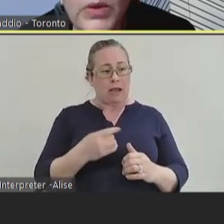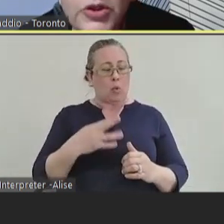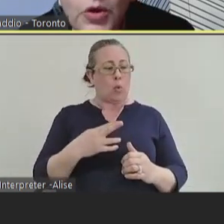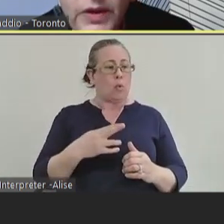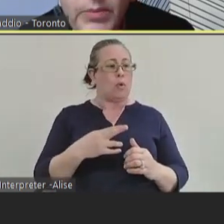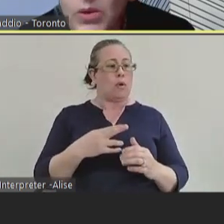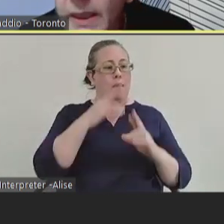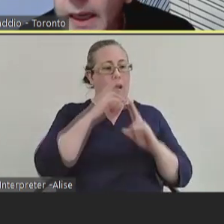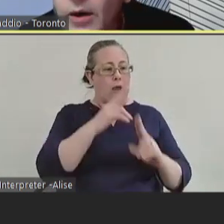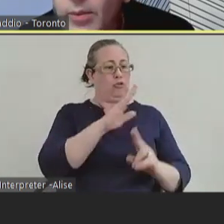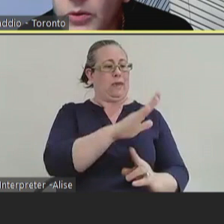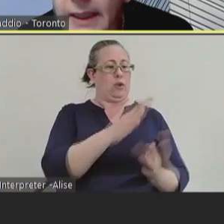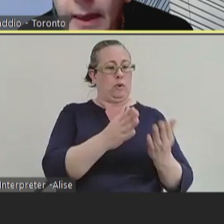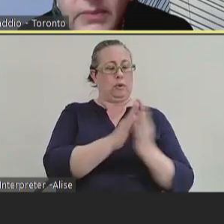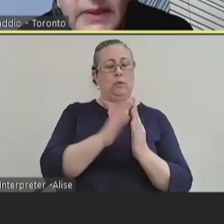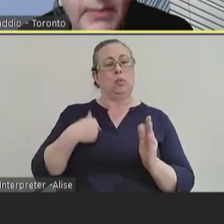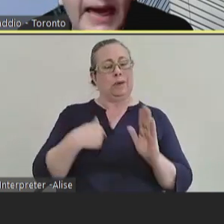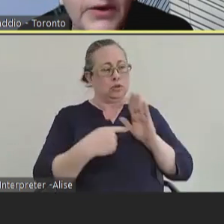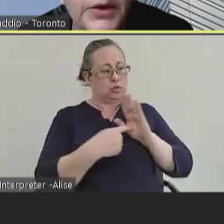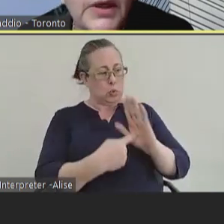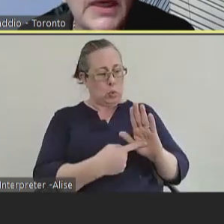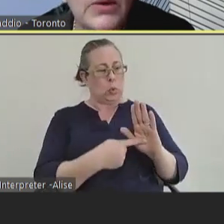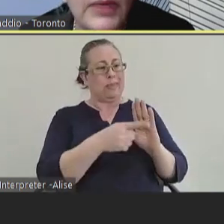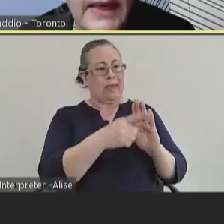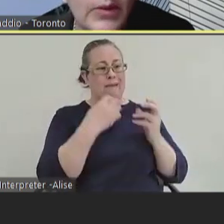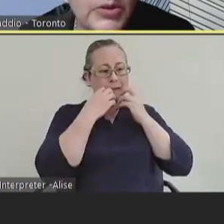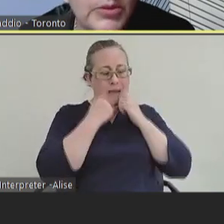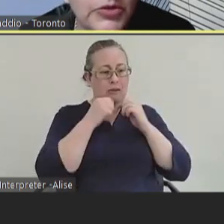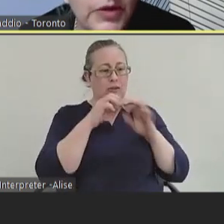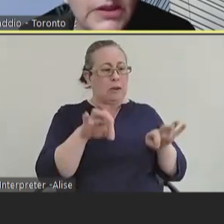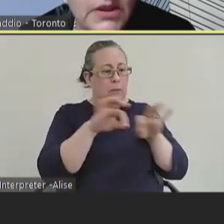We show them that we care about them, they matter, and we help to build trusting